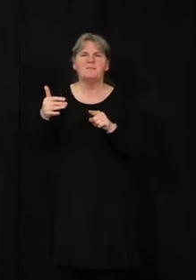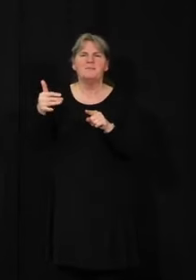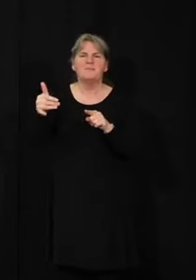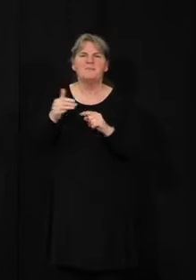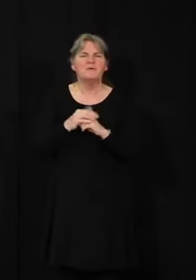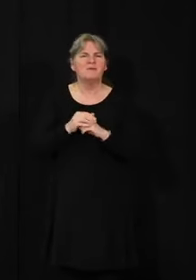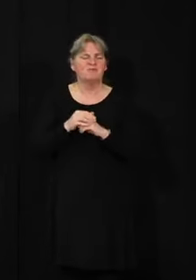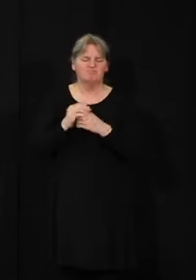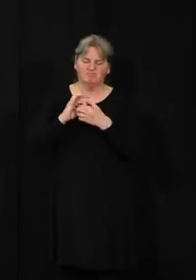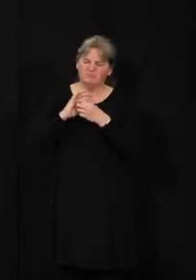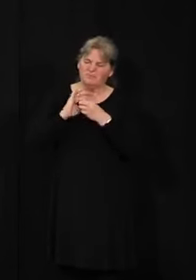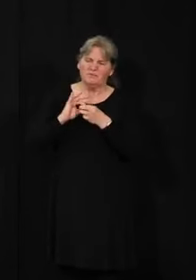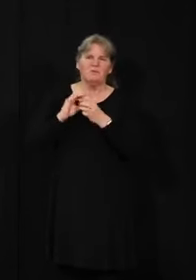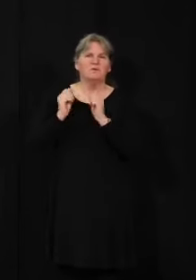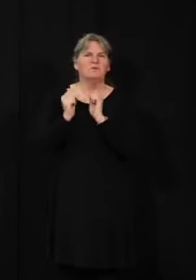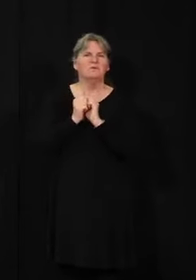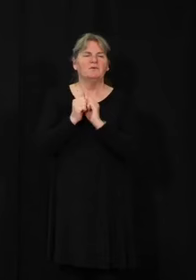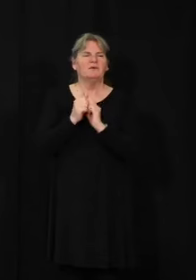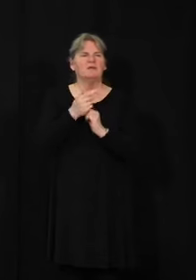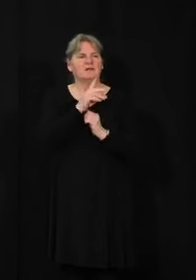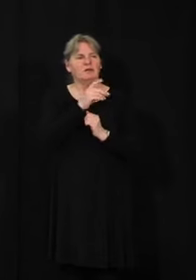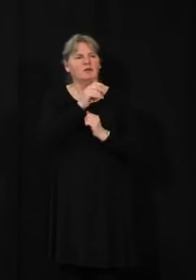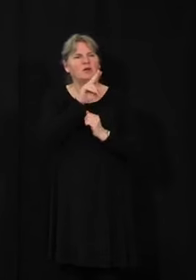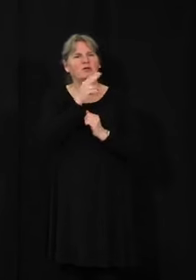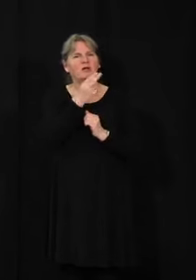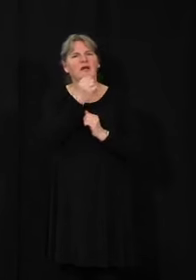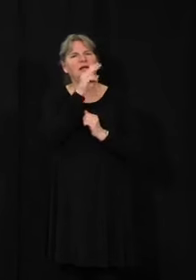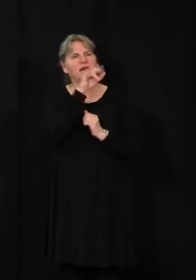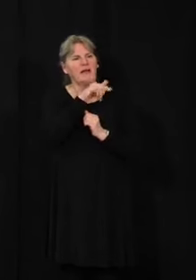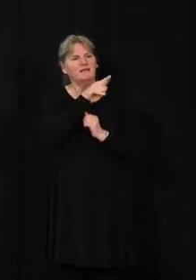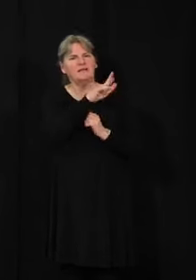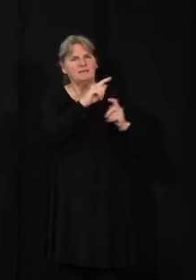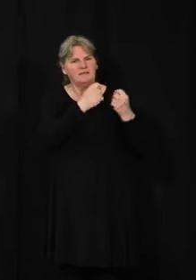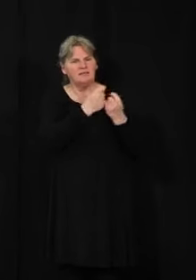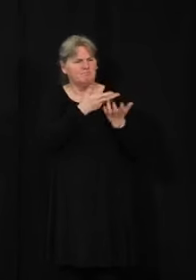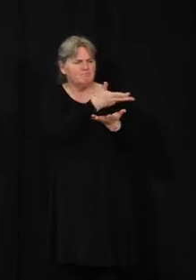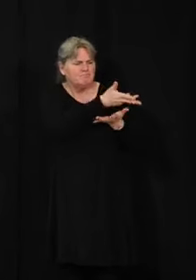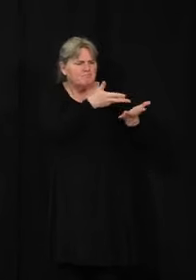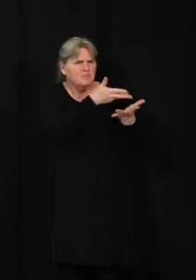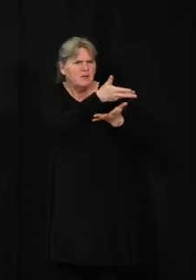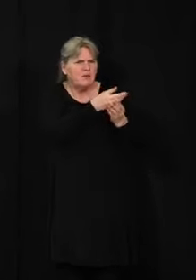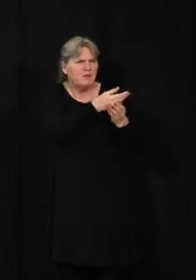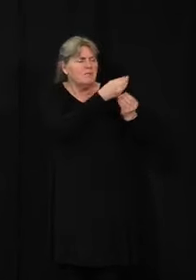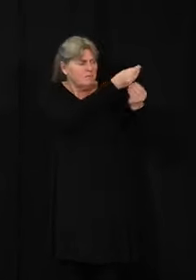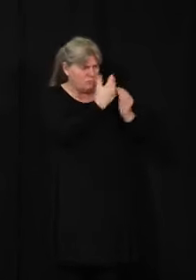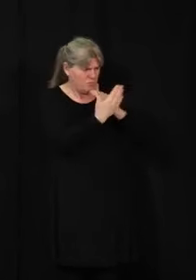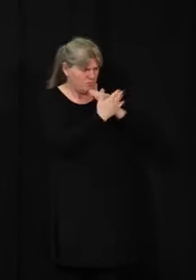in glove with Dr Hanley and his team to provide the recommendations to which those